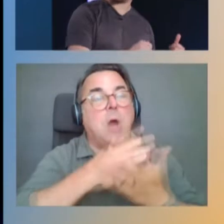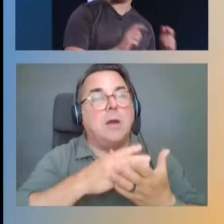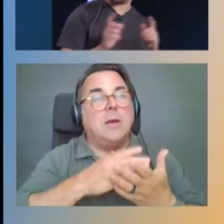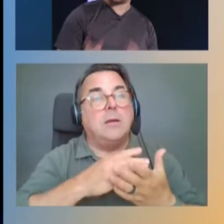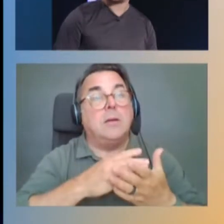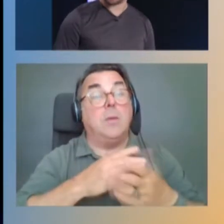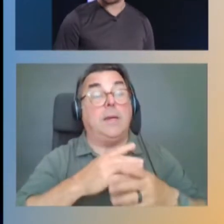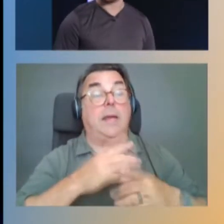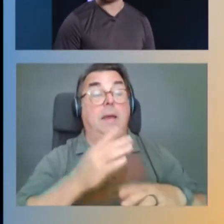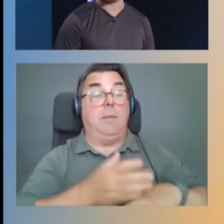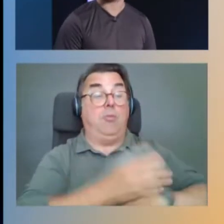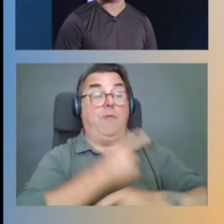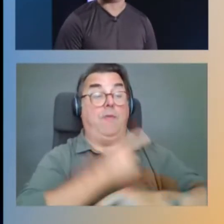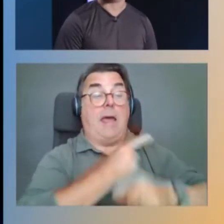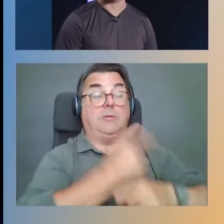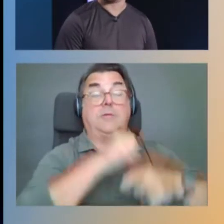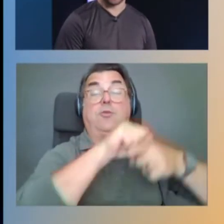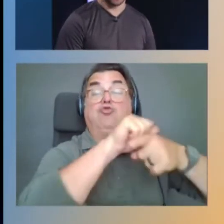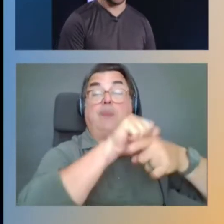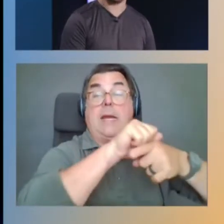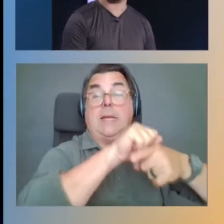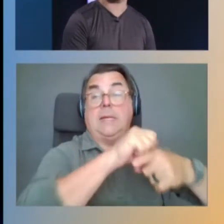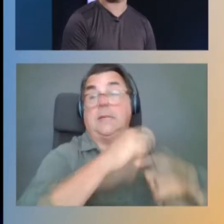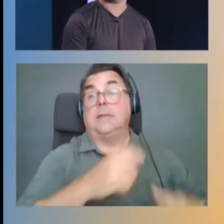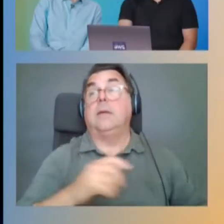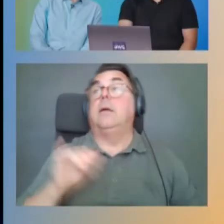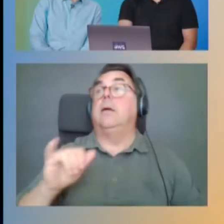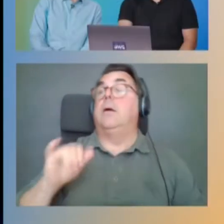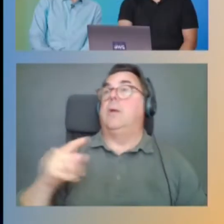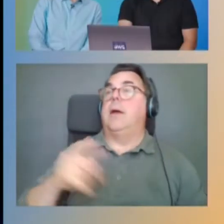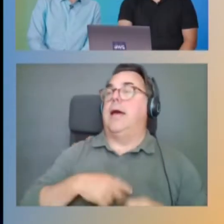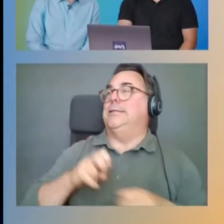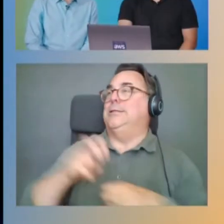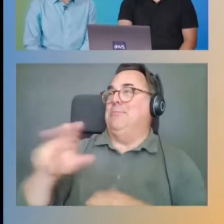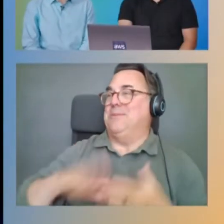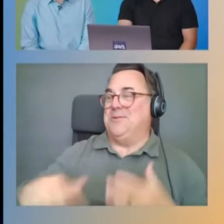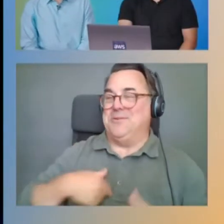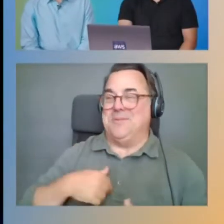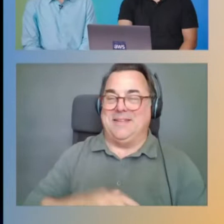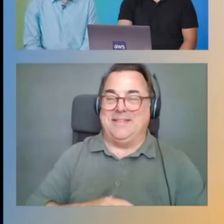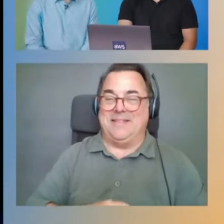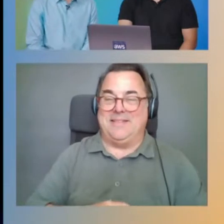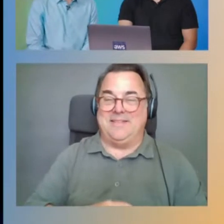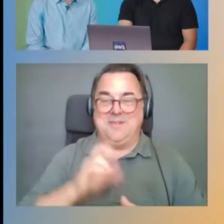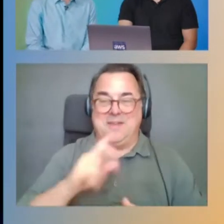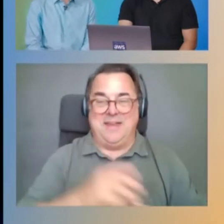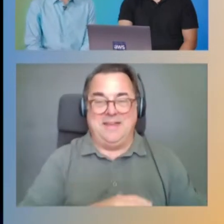and we'll get to Trainium a little later. All right, I'm ahead of myself here, that's great. All right, but I told you